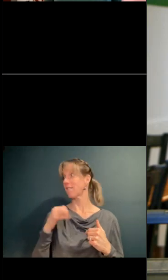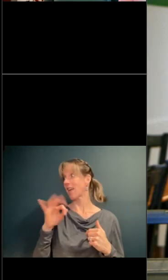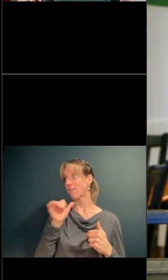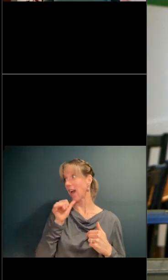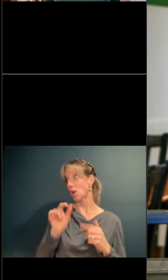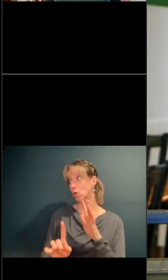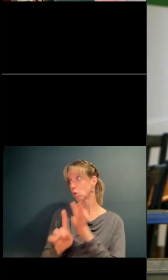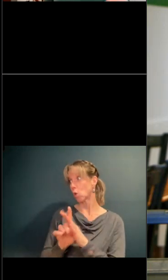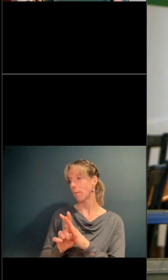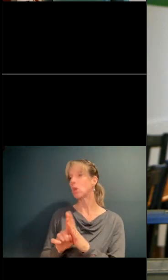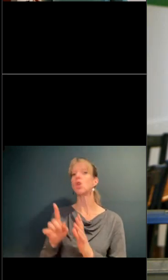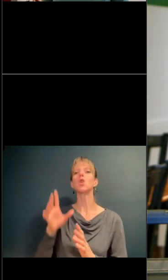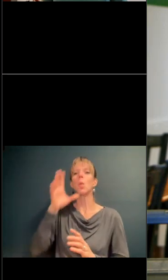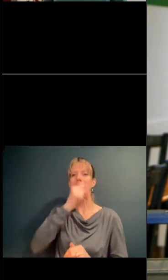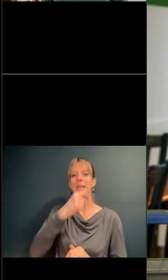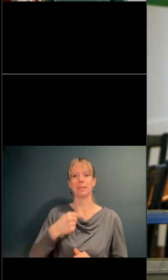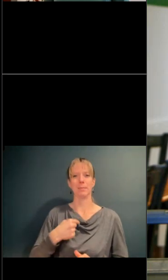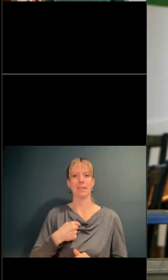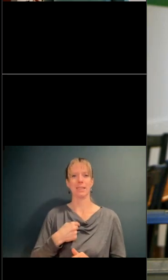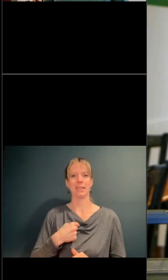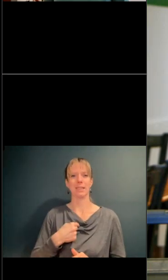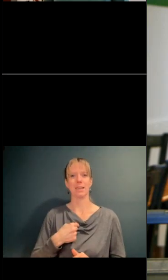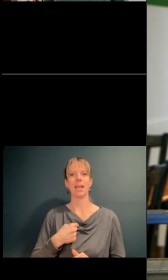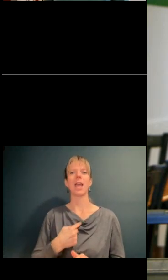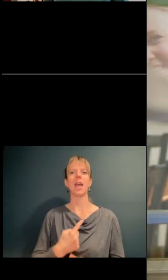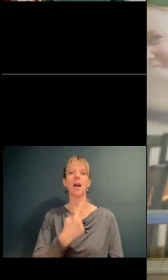And when you are missed, that is how you know you belong.